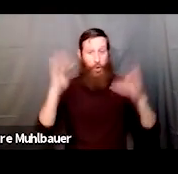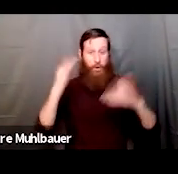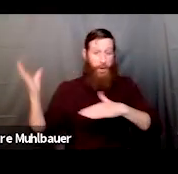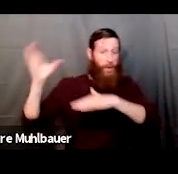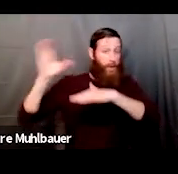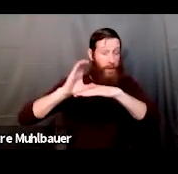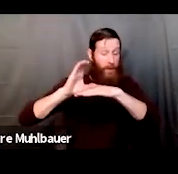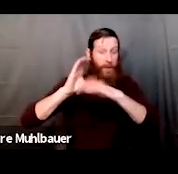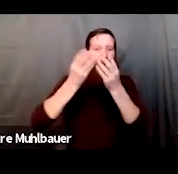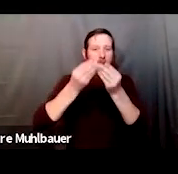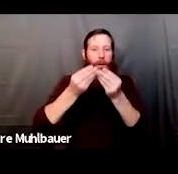with the addition of a bunch of new snow